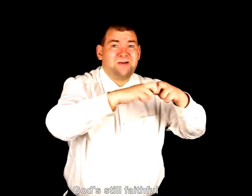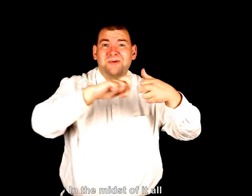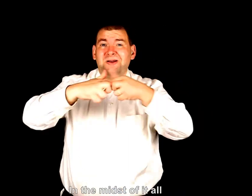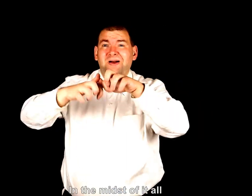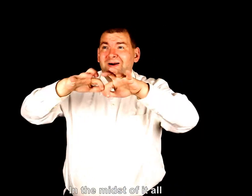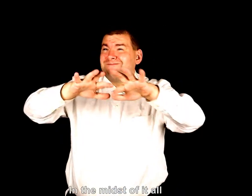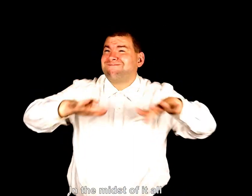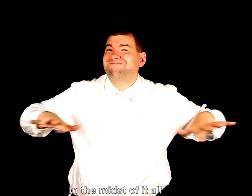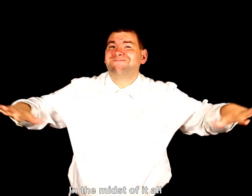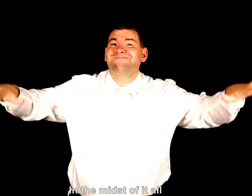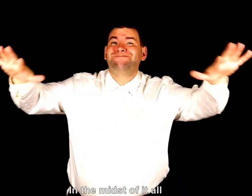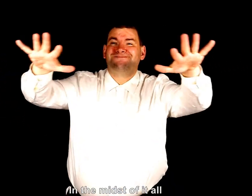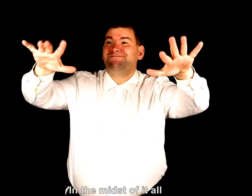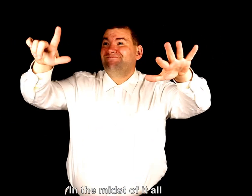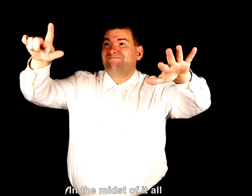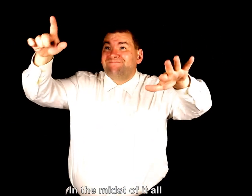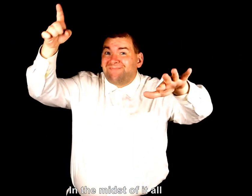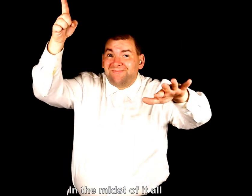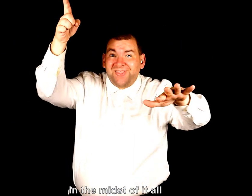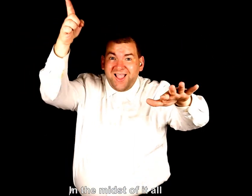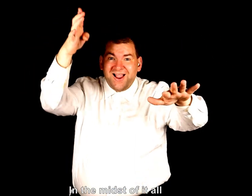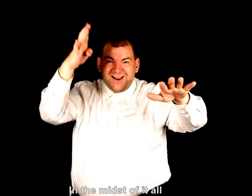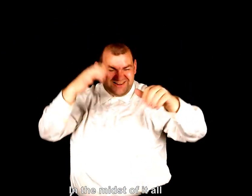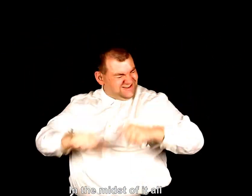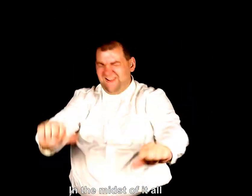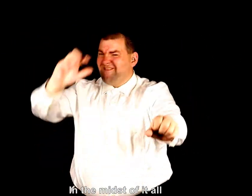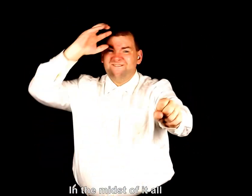In the midst of it all